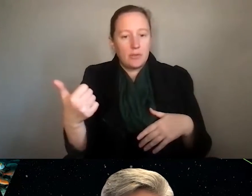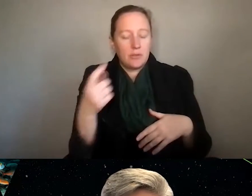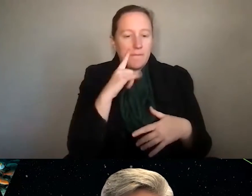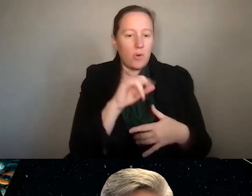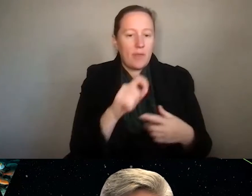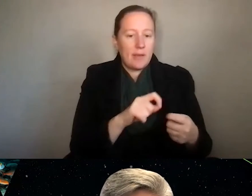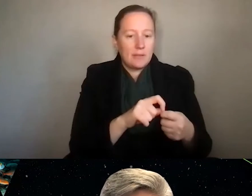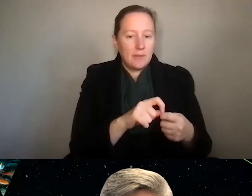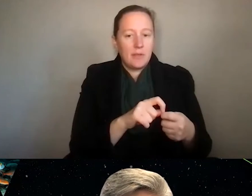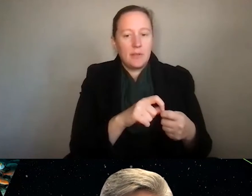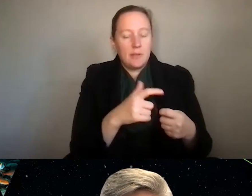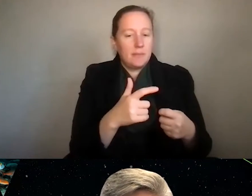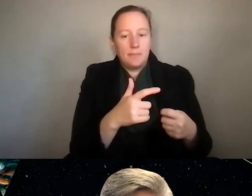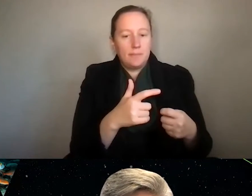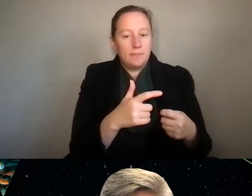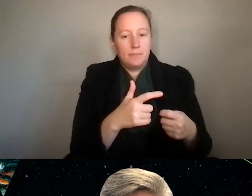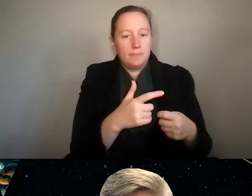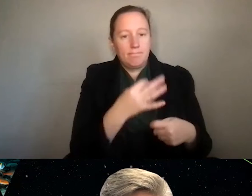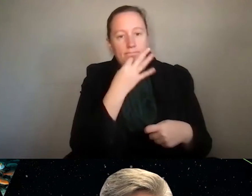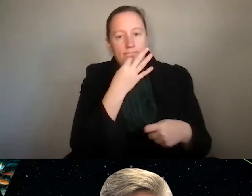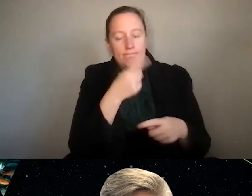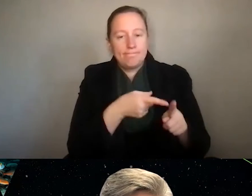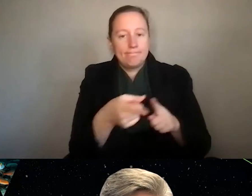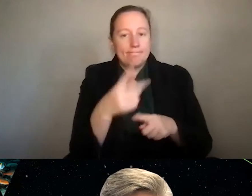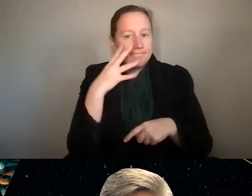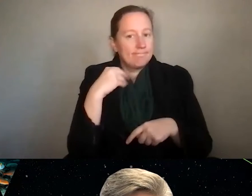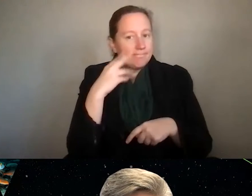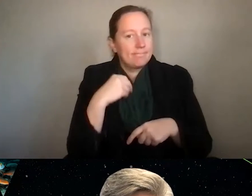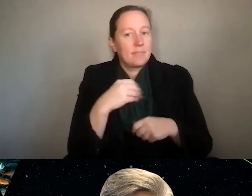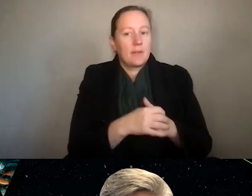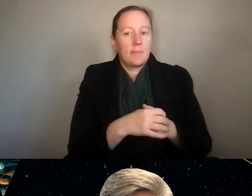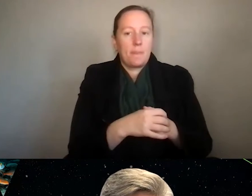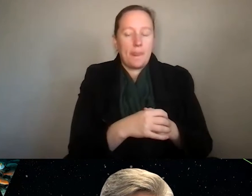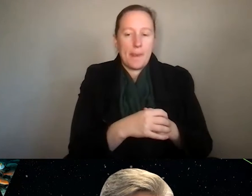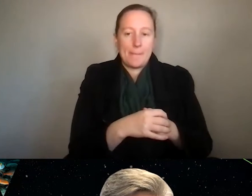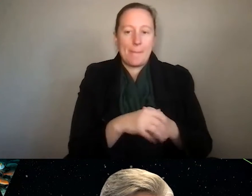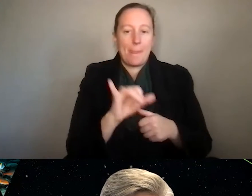is going to the context is going to be K-12.